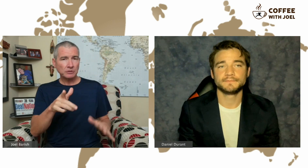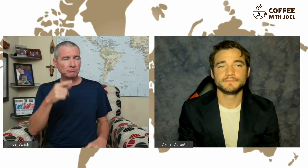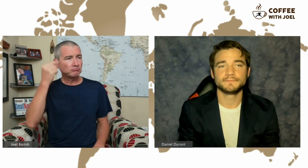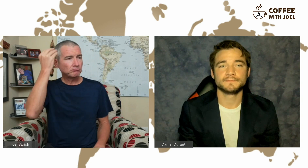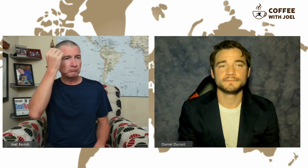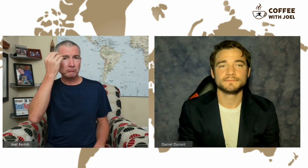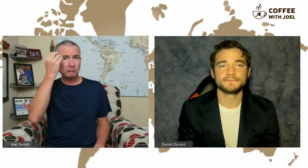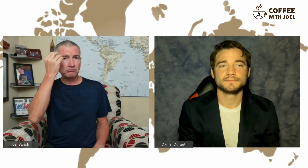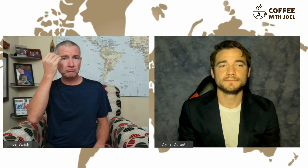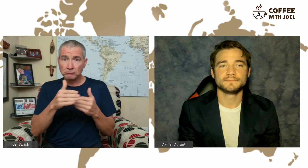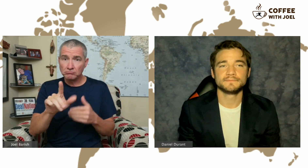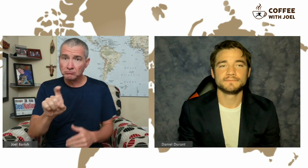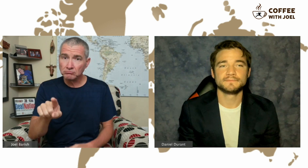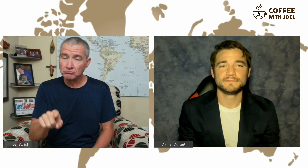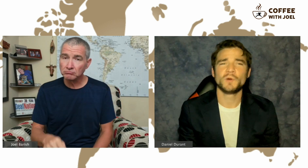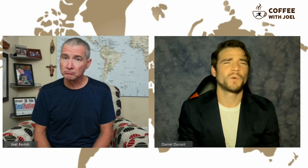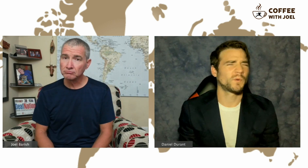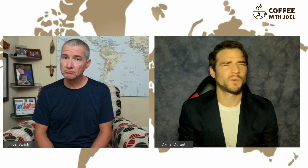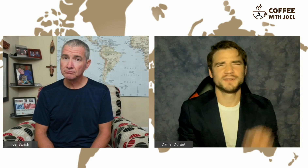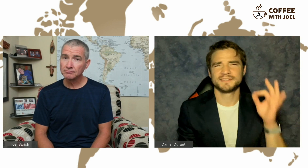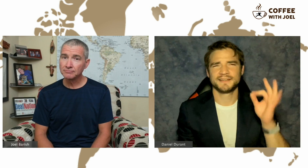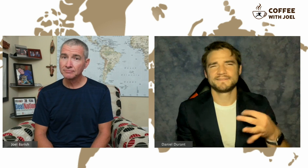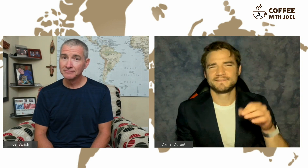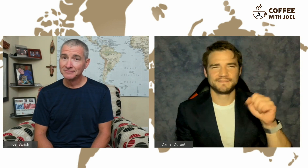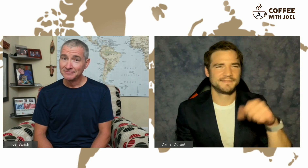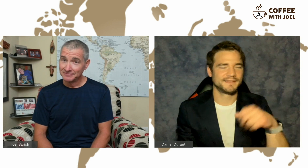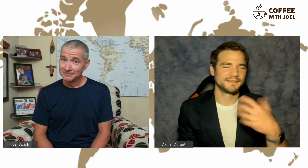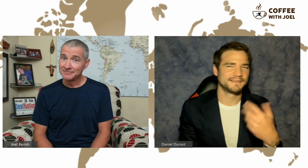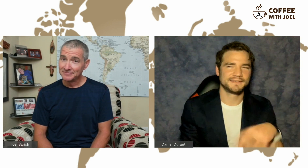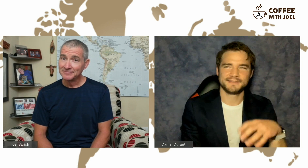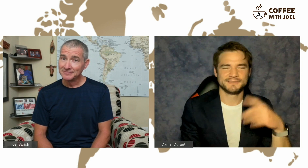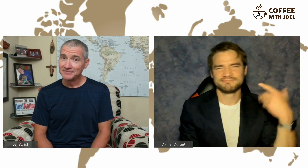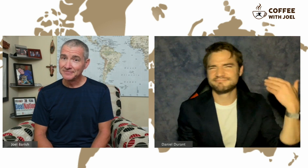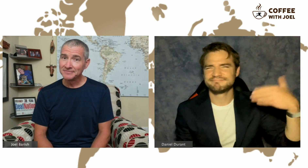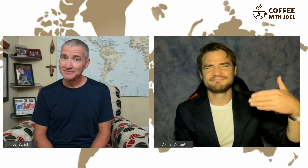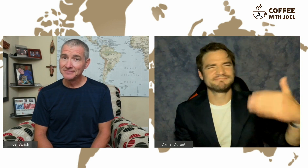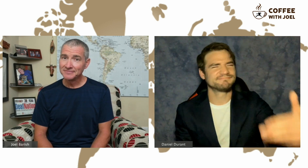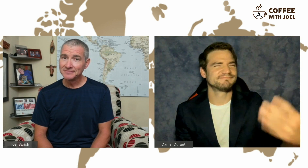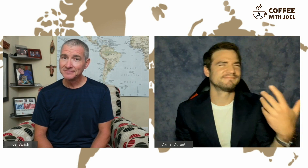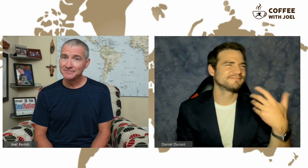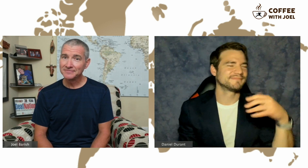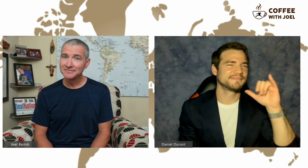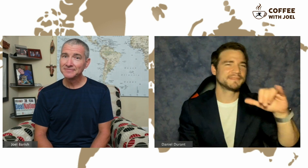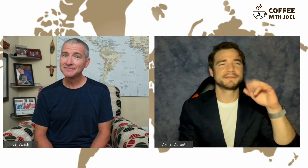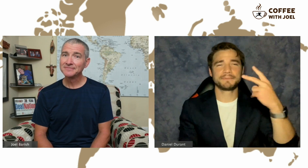When the movie was finished, I’m sure you became more mindful of that. Oh, definitely. I think about that often.